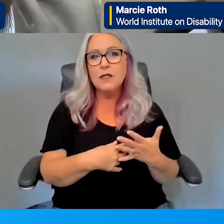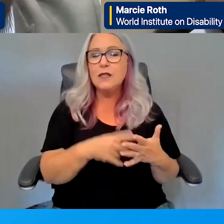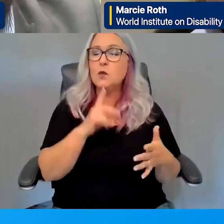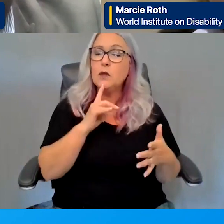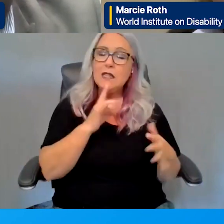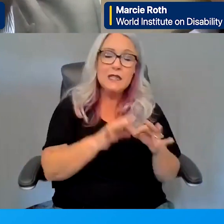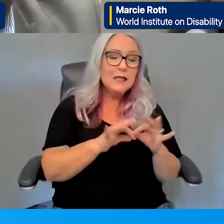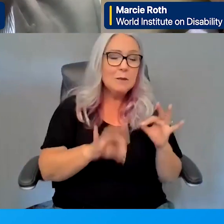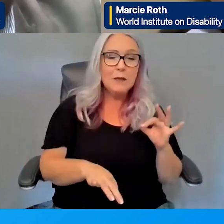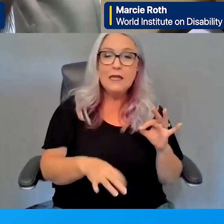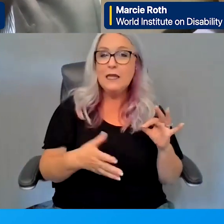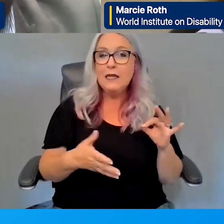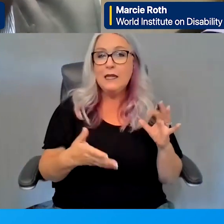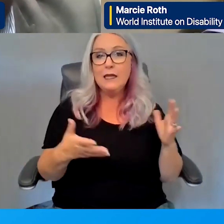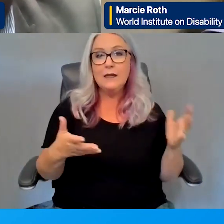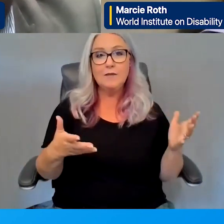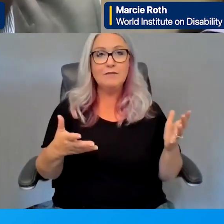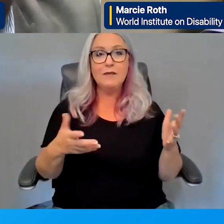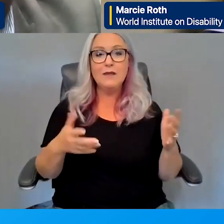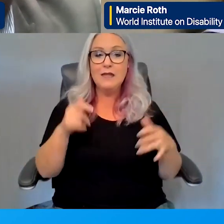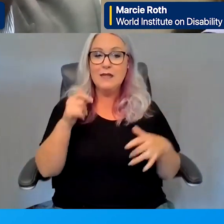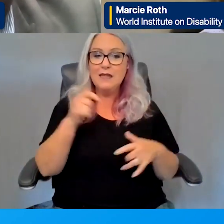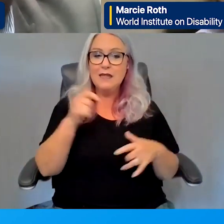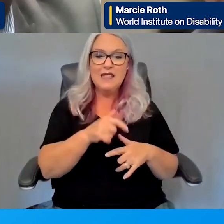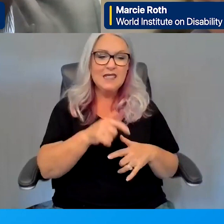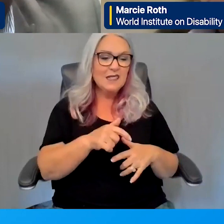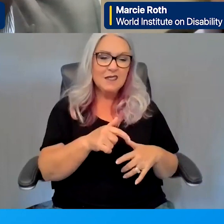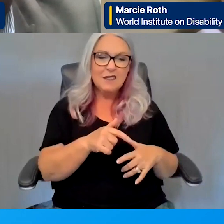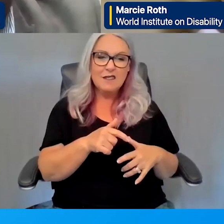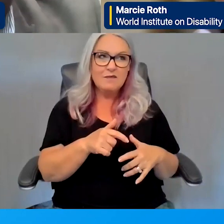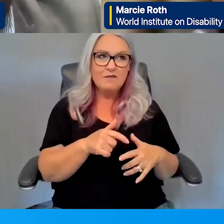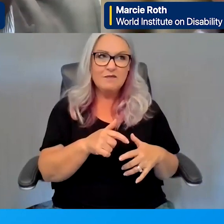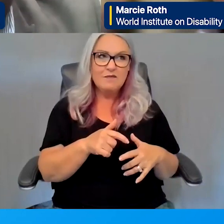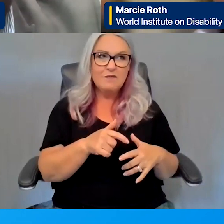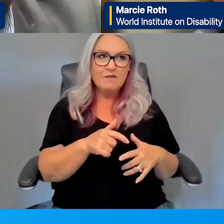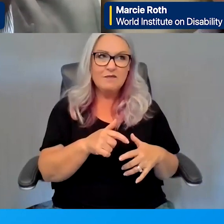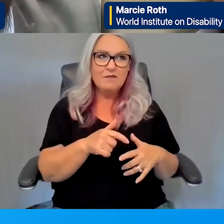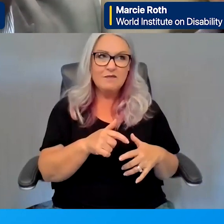simply this is not about people with disabilities. This is